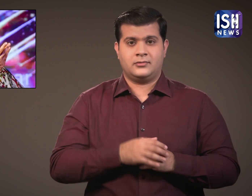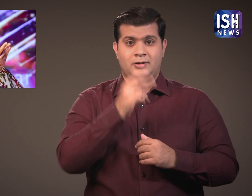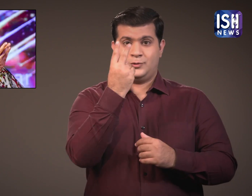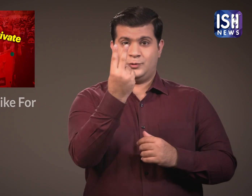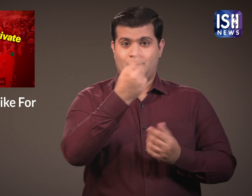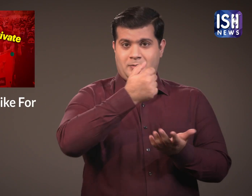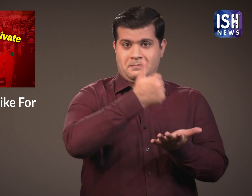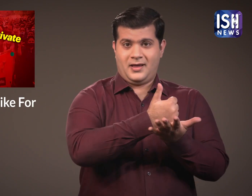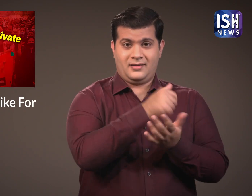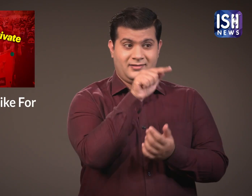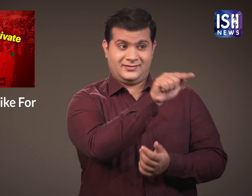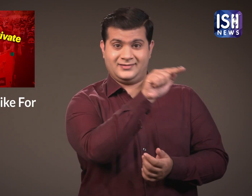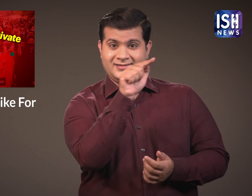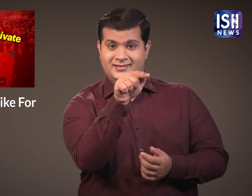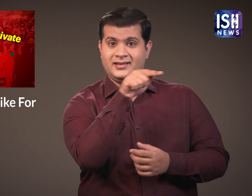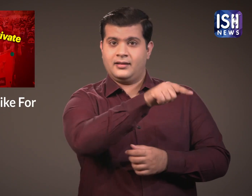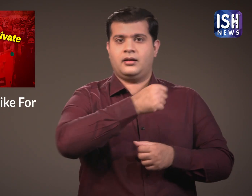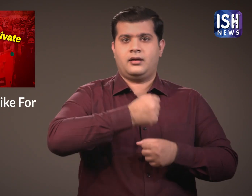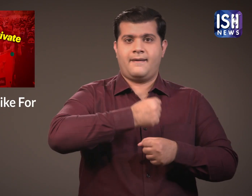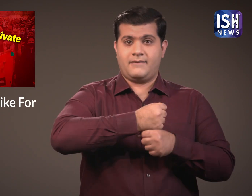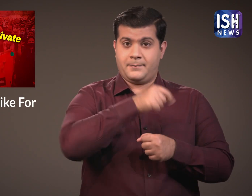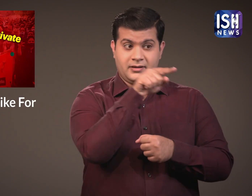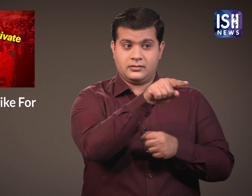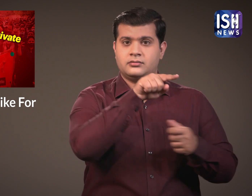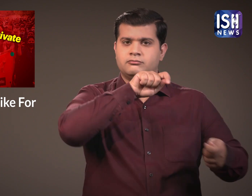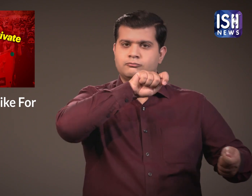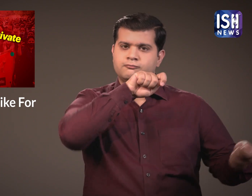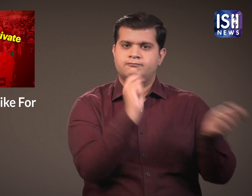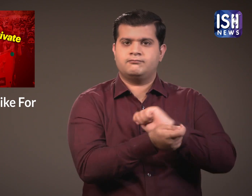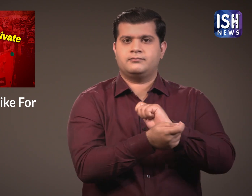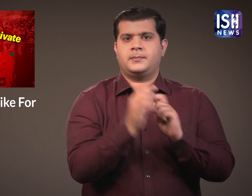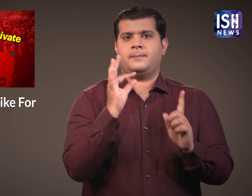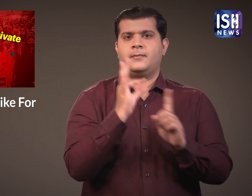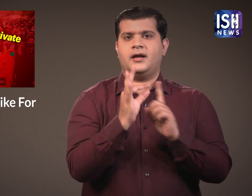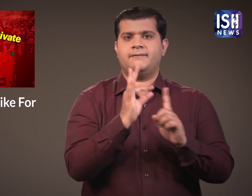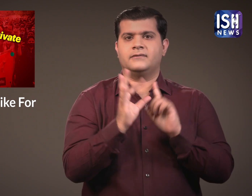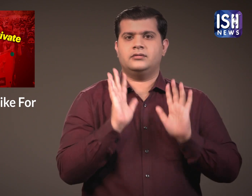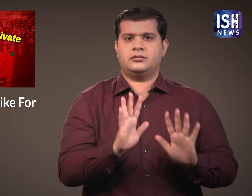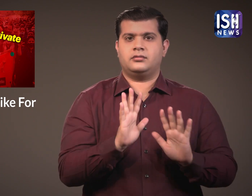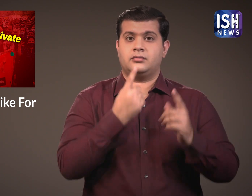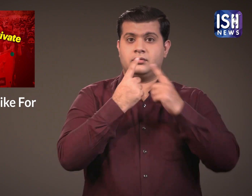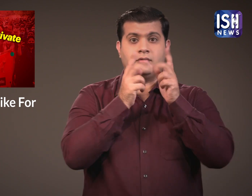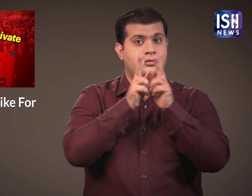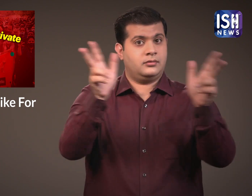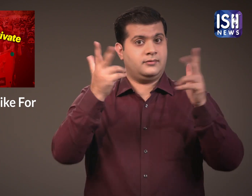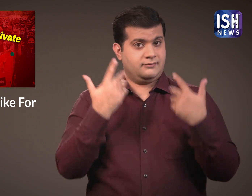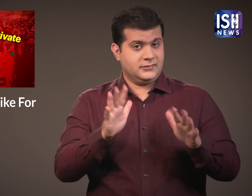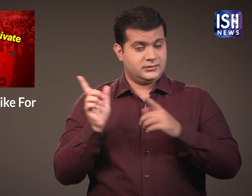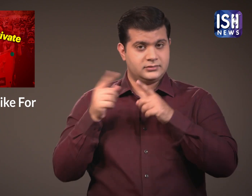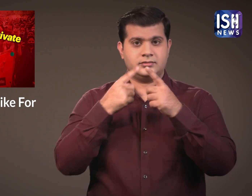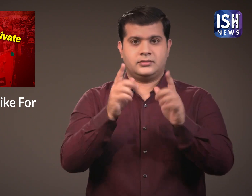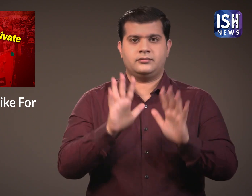that the government will privatise two public sector banks.